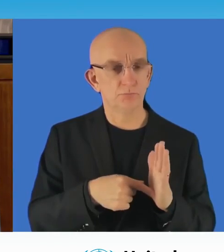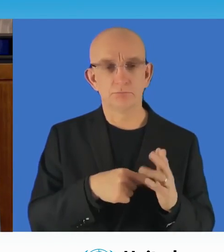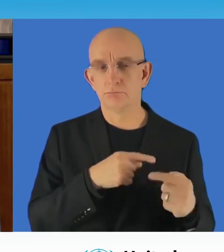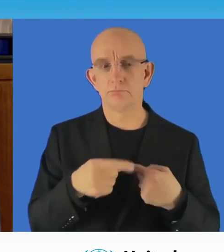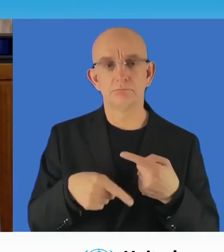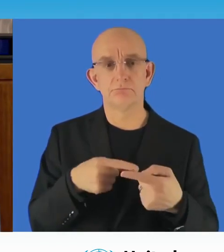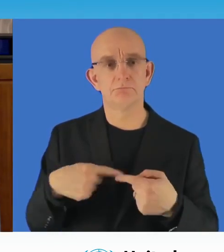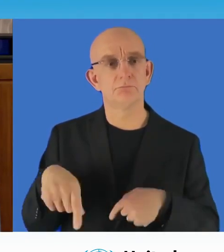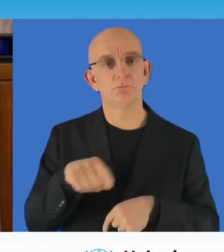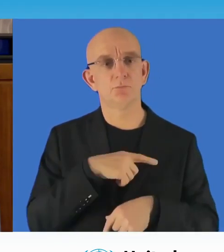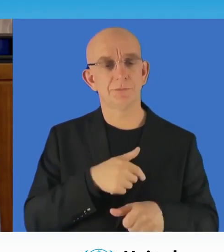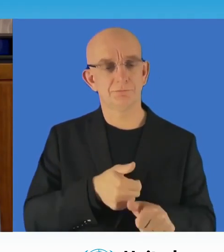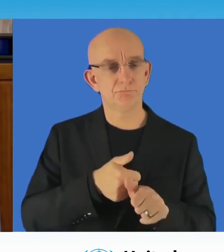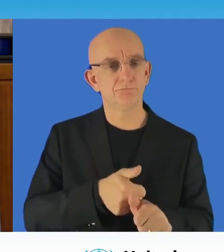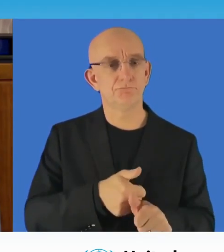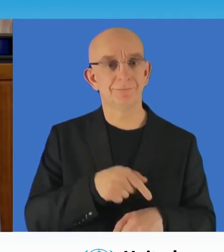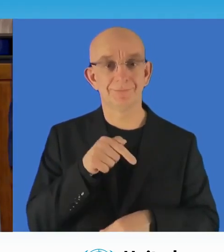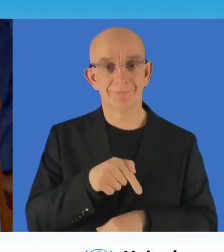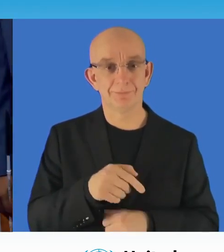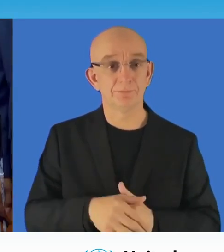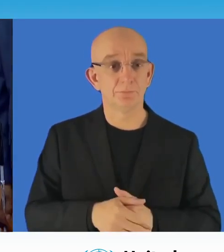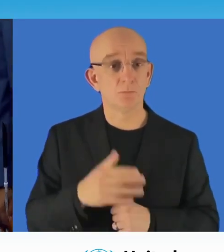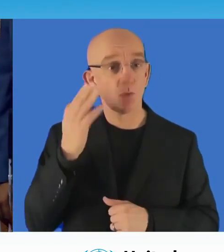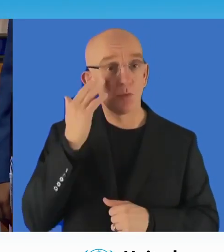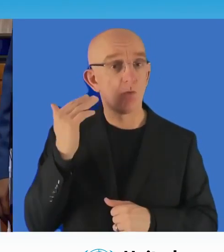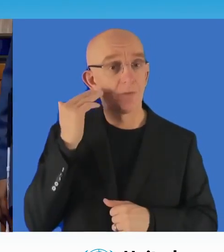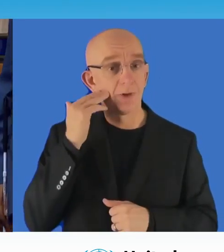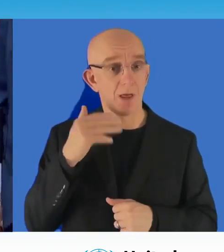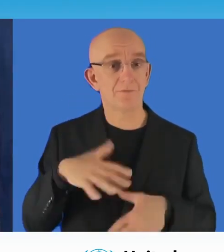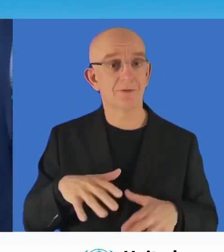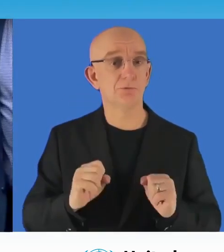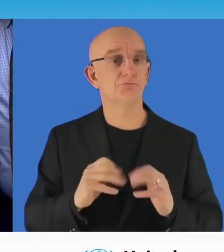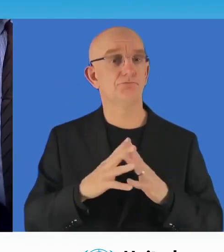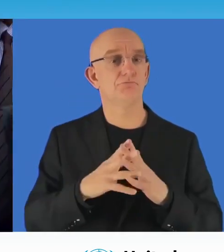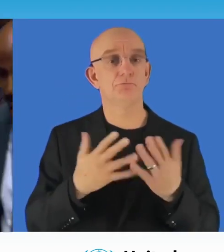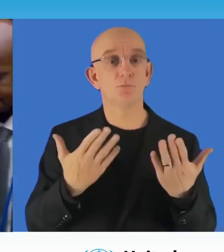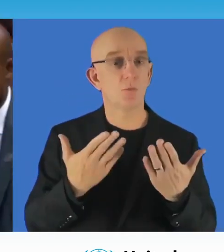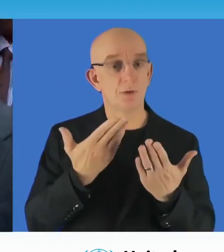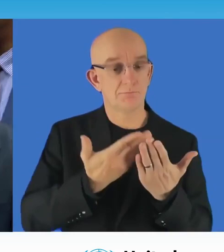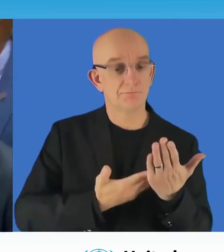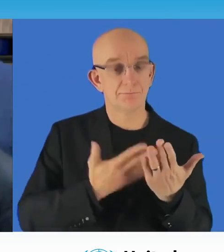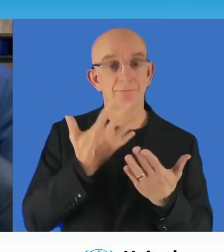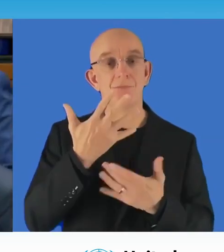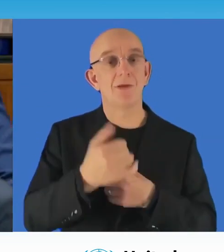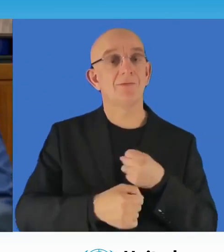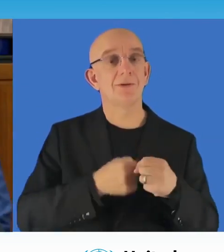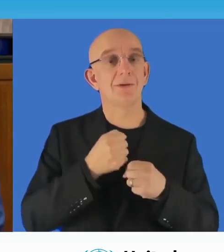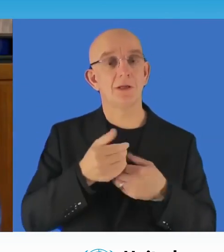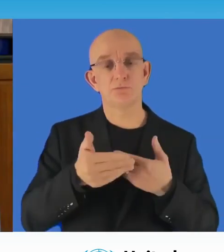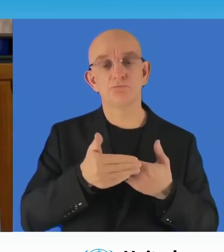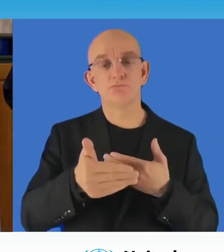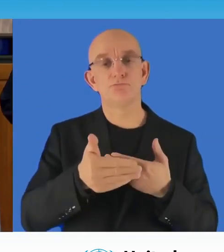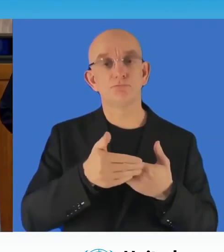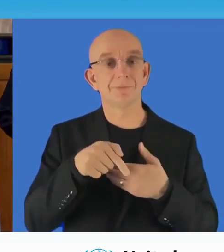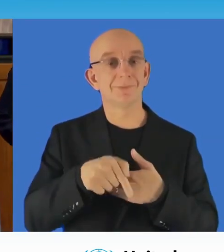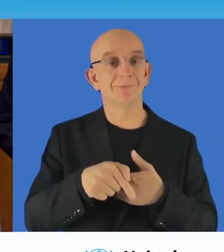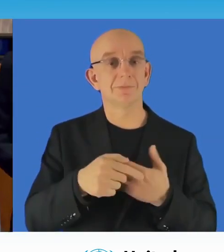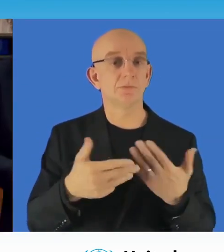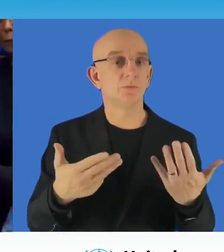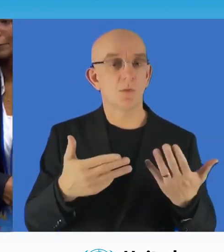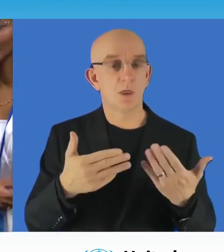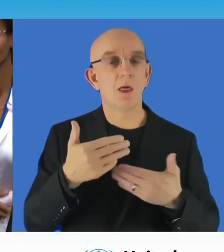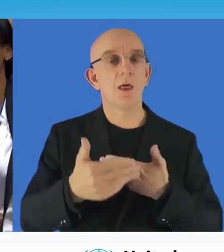m long-term plans called the comprehensive plan for person with disability for 2023 to 2027 in